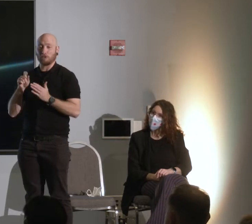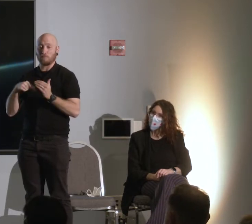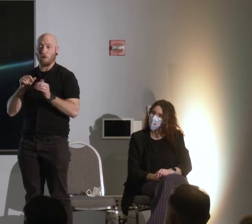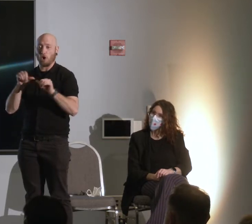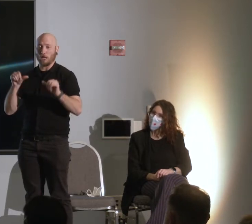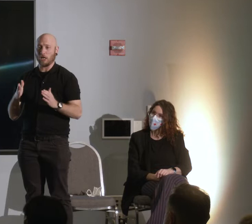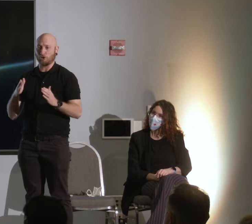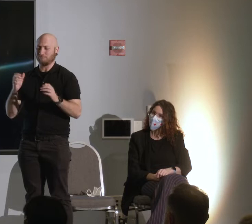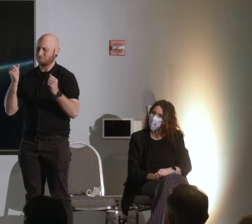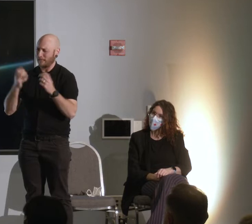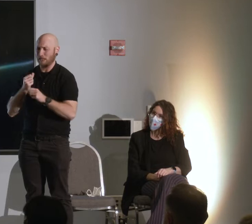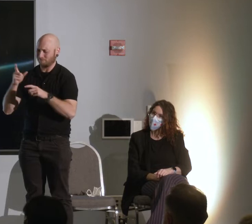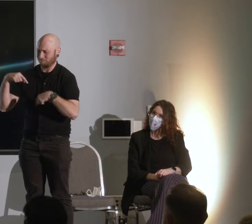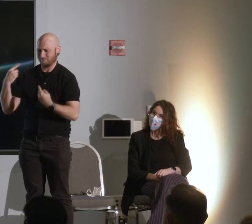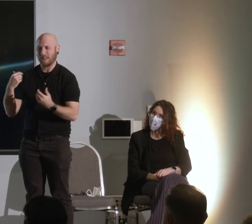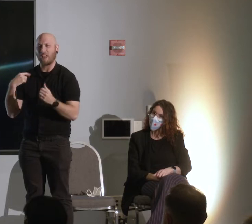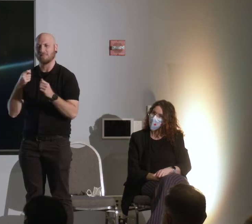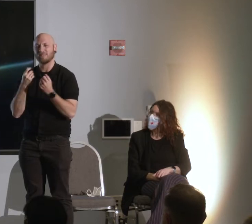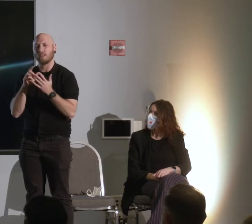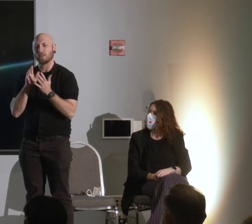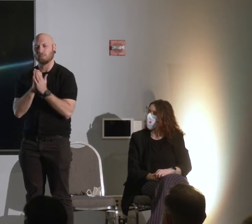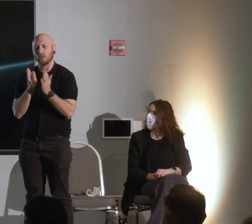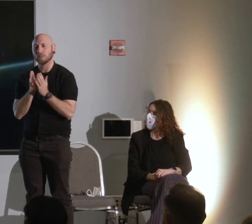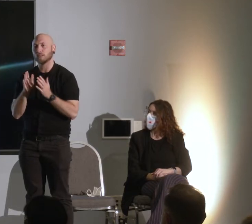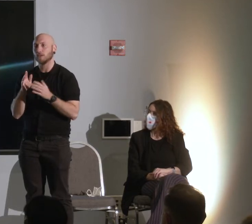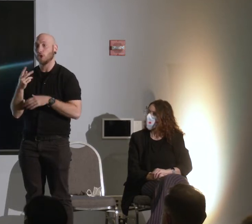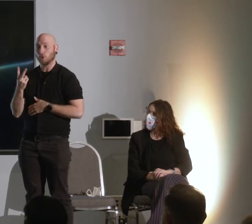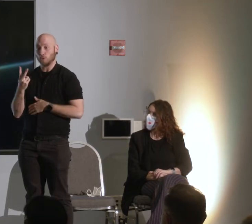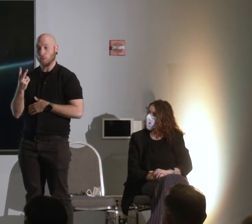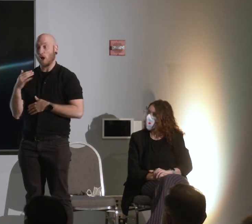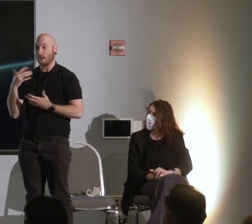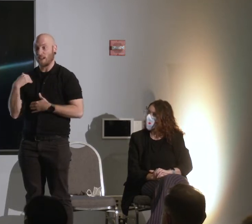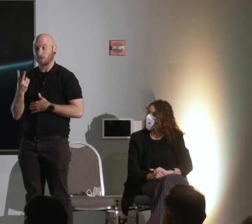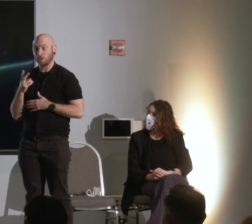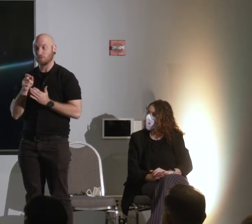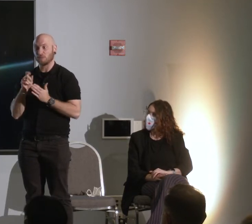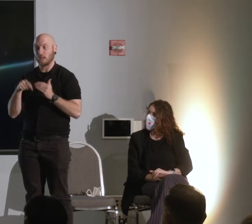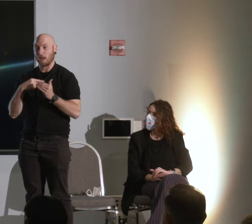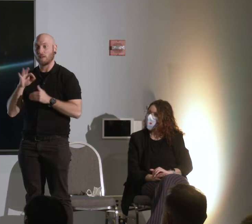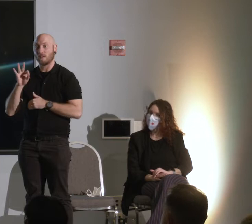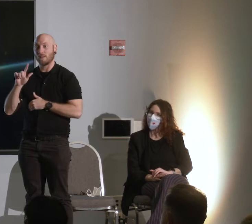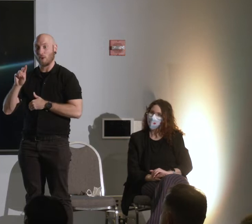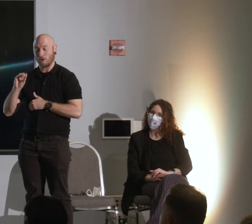I've done a number of books. In fact, I've done two about your own, Frank Lloyd Wright, you Chicagoans you,